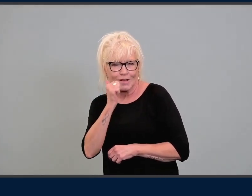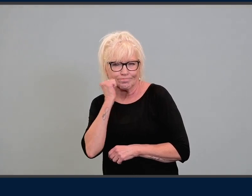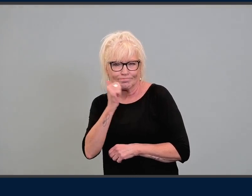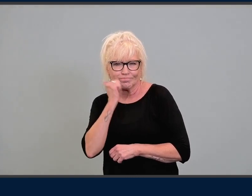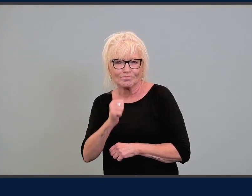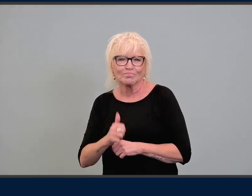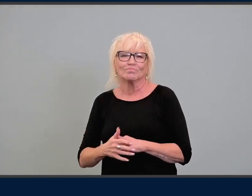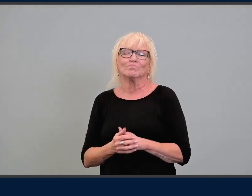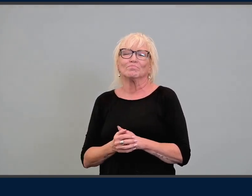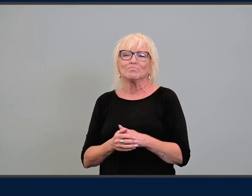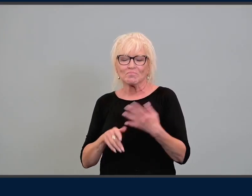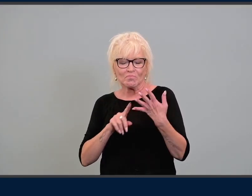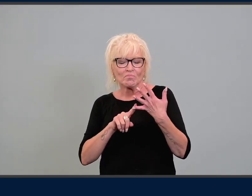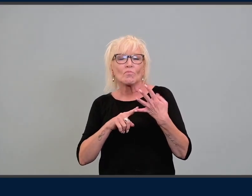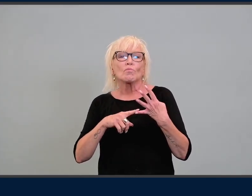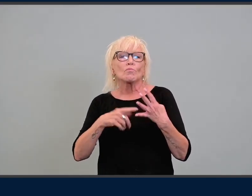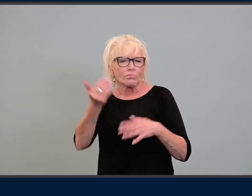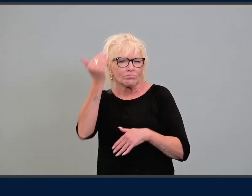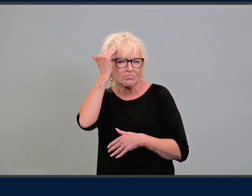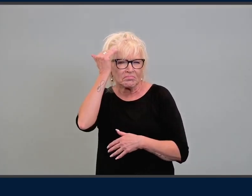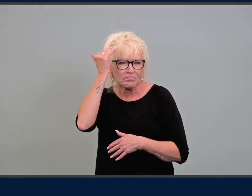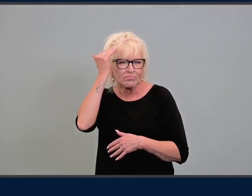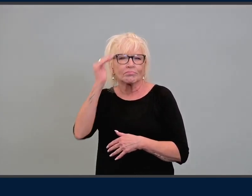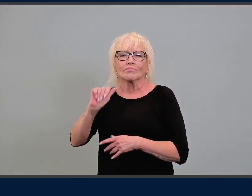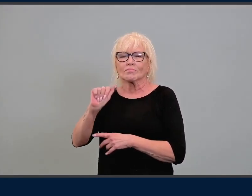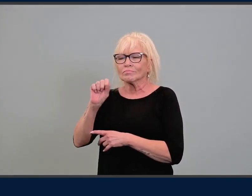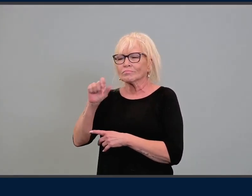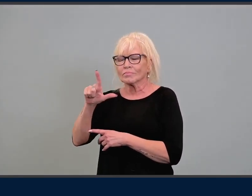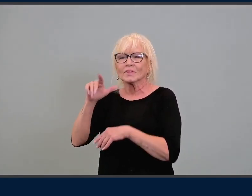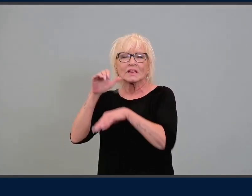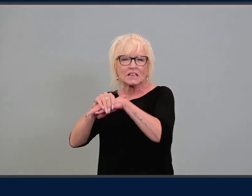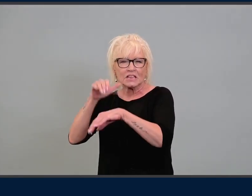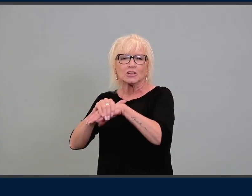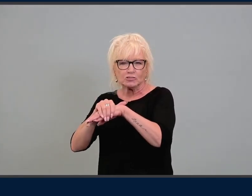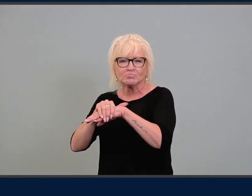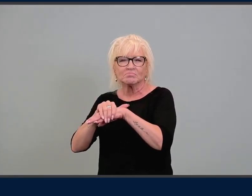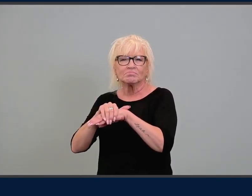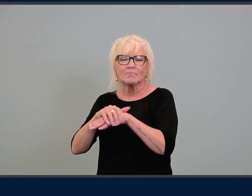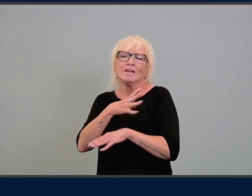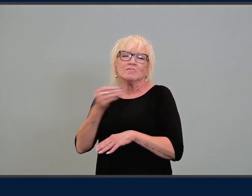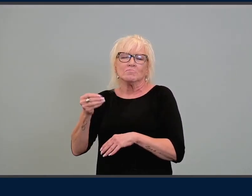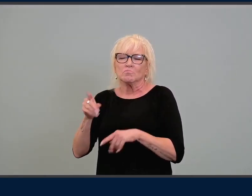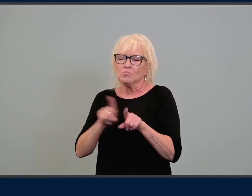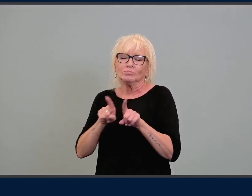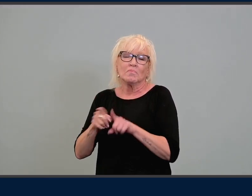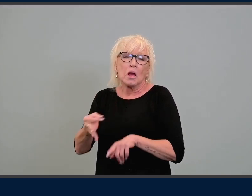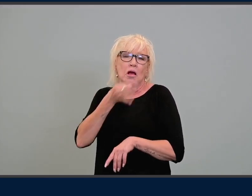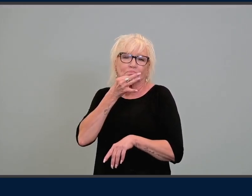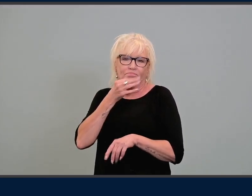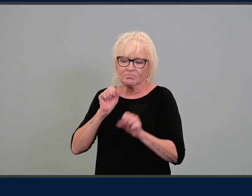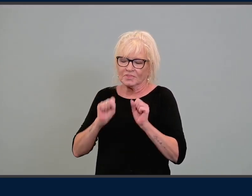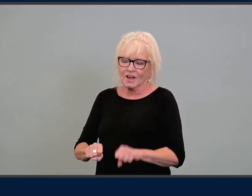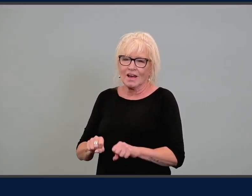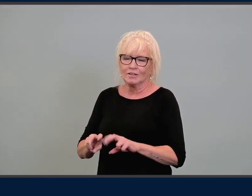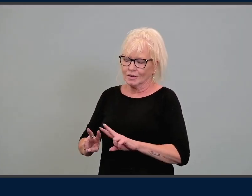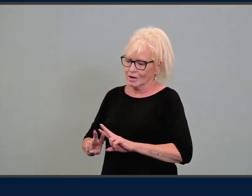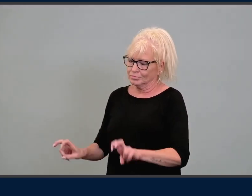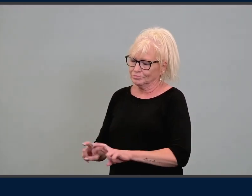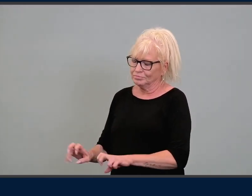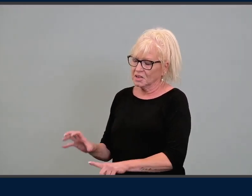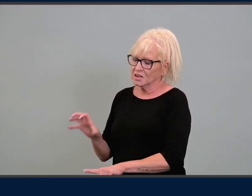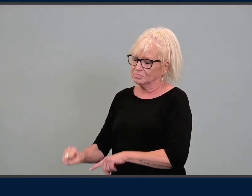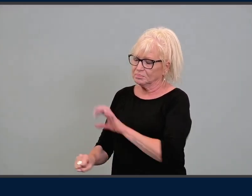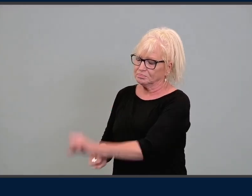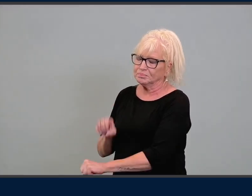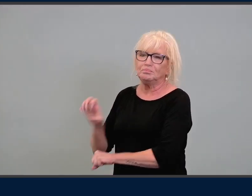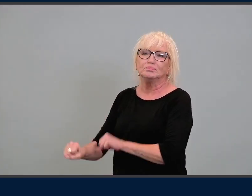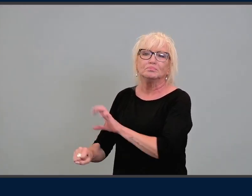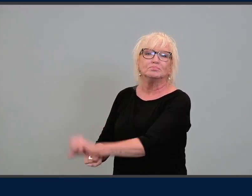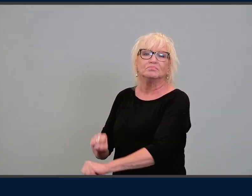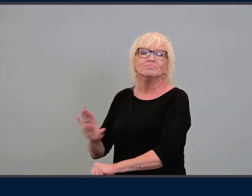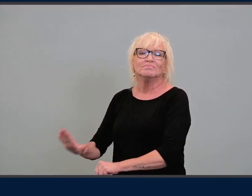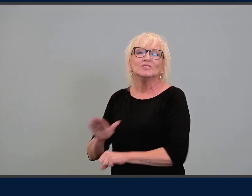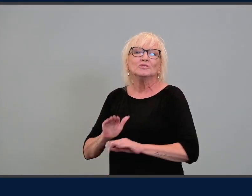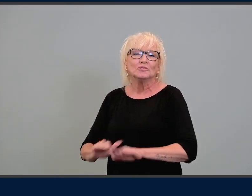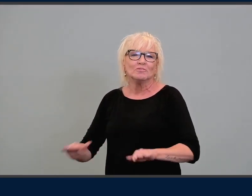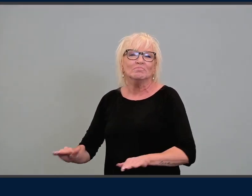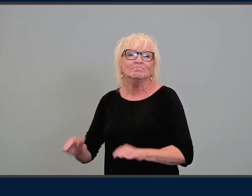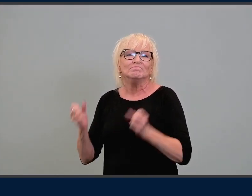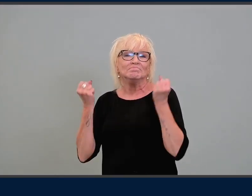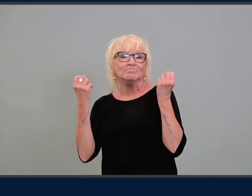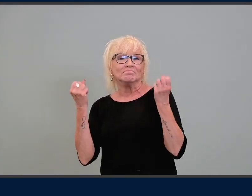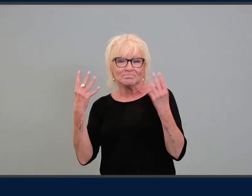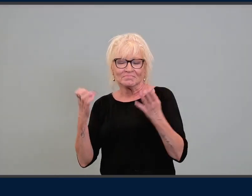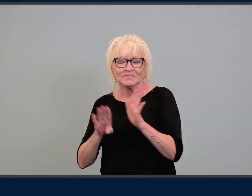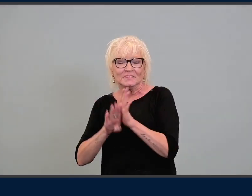as well. The knowledge of ASL and English, to be able to assess their language in ASL, to see their